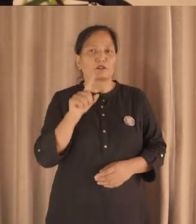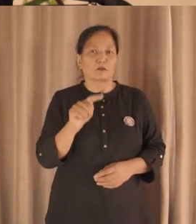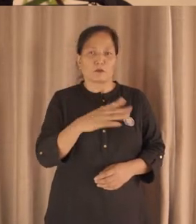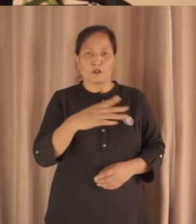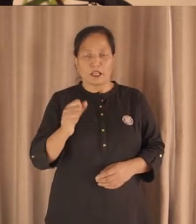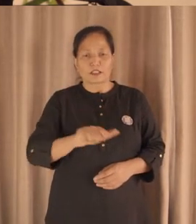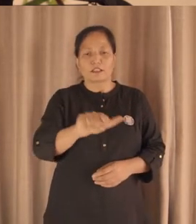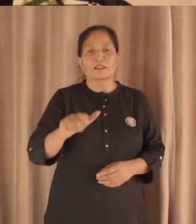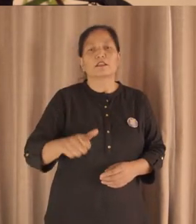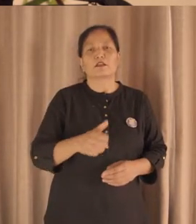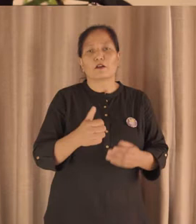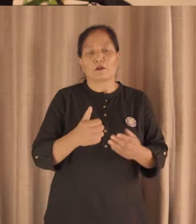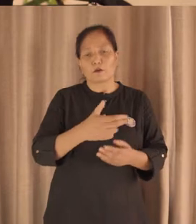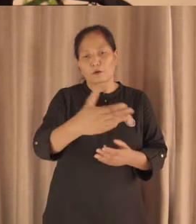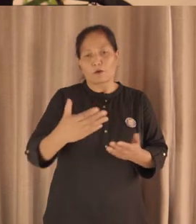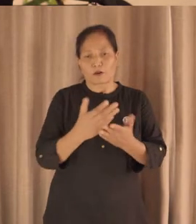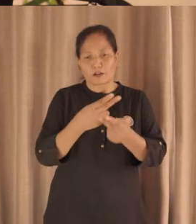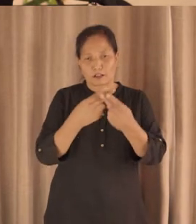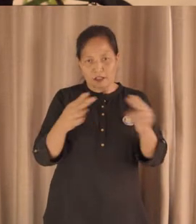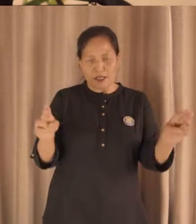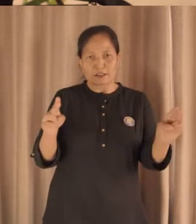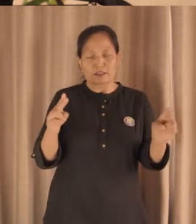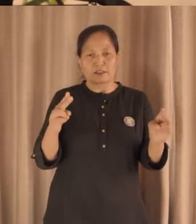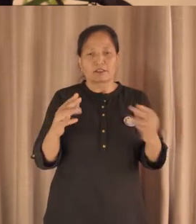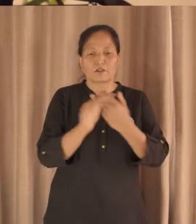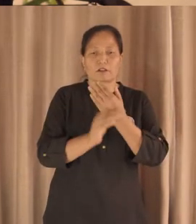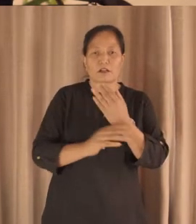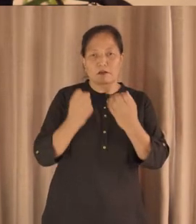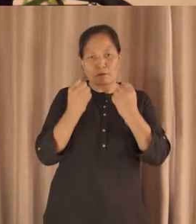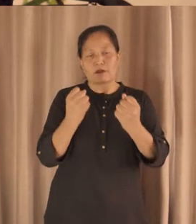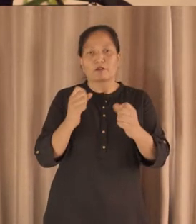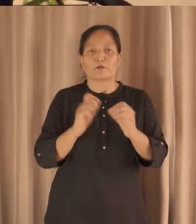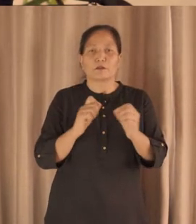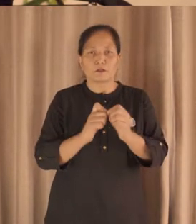and ownership of the natural resources. B: Like you said, it is equally important